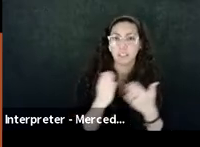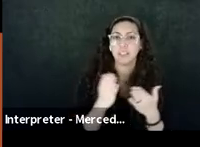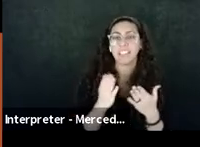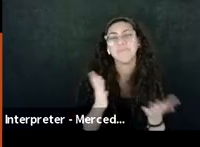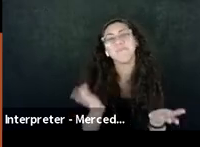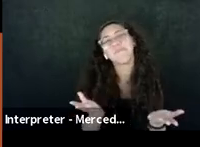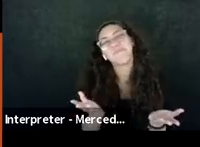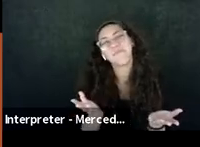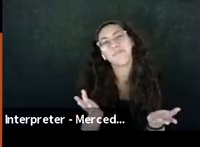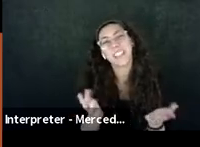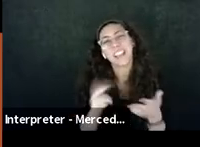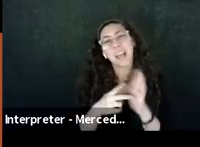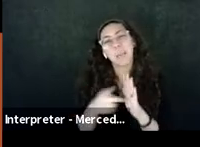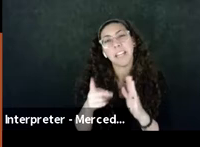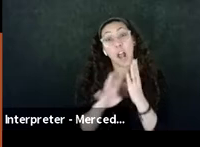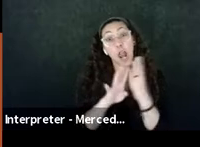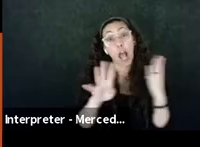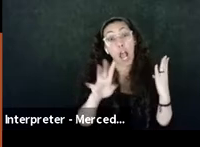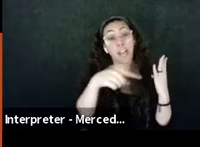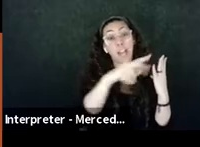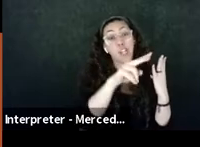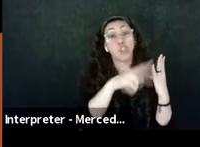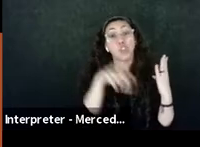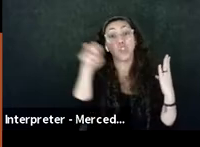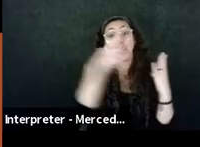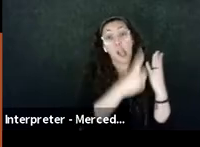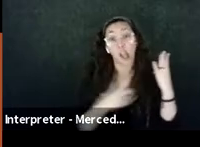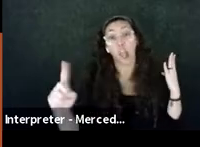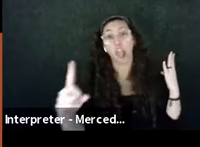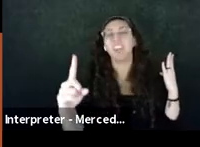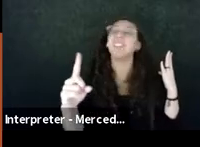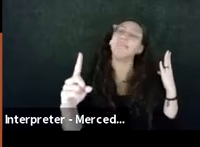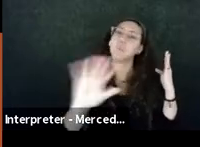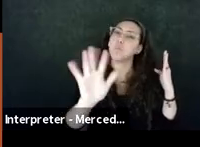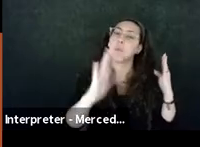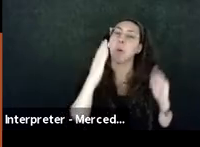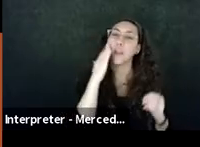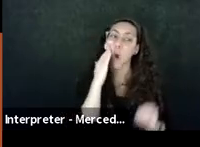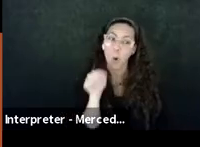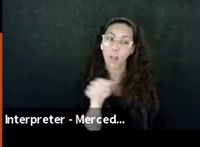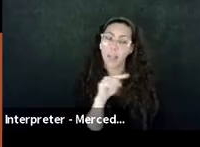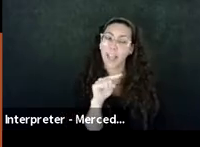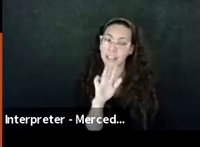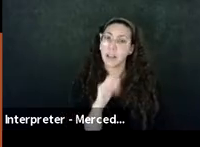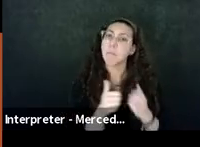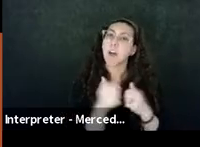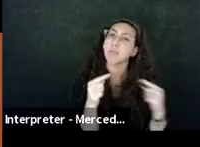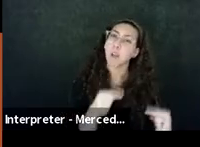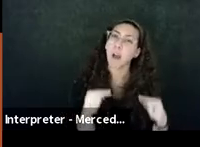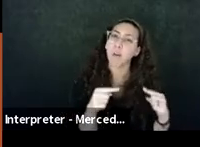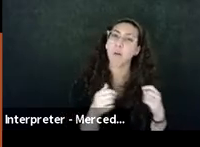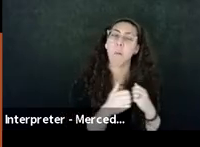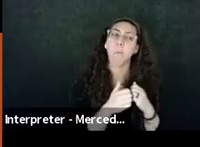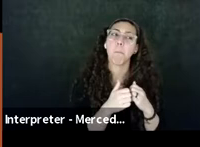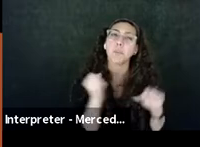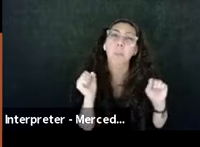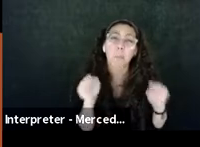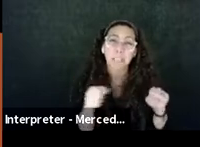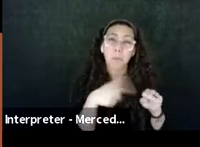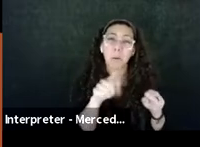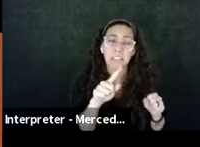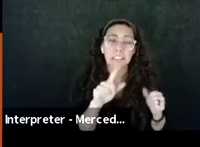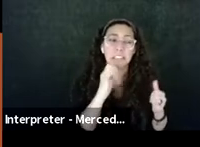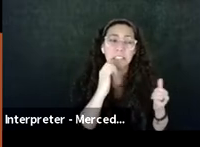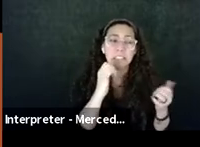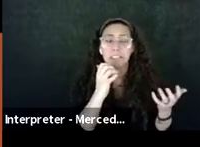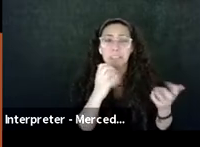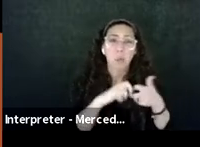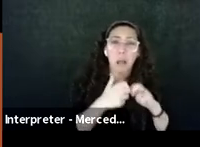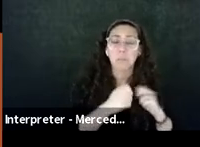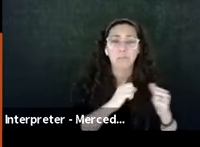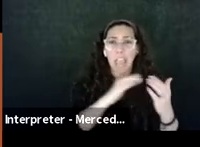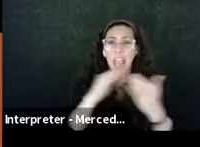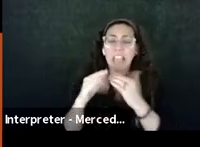Natalie Chavez: Front of the line. That's not the case. But these are some of the students that we know are most vulnerable. So we're going to be partnering with different parts of the campus in order for us to tap into referrals and those kinds of things. So